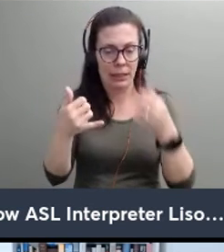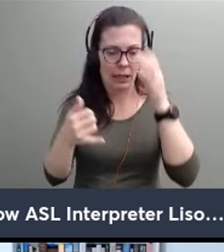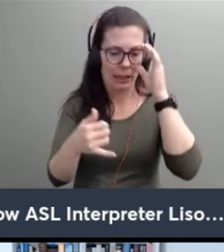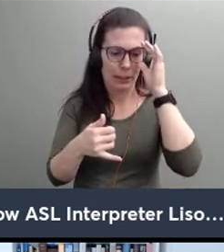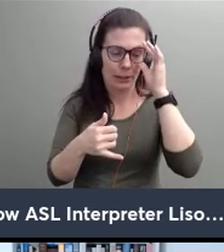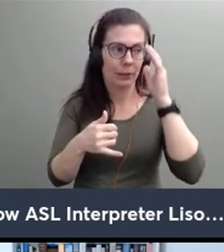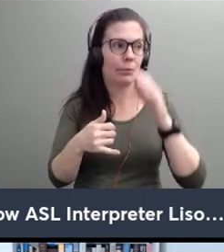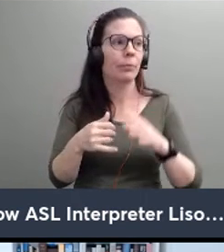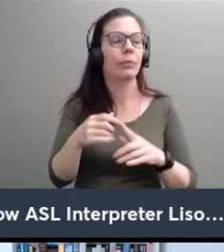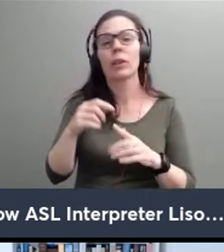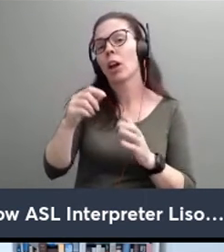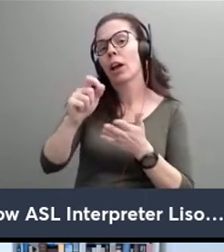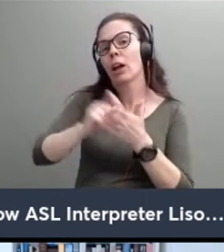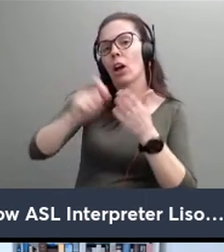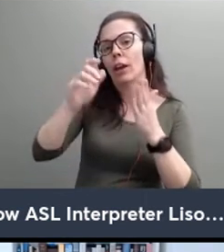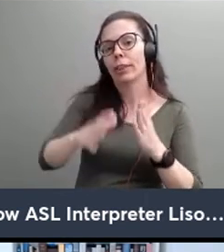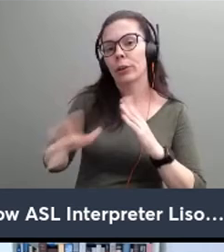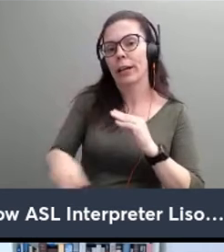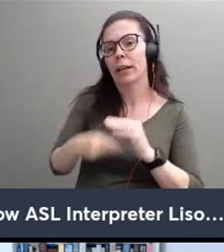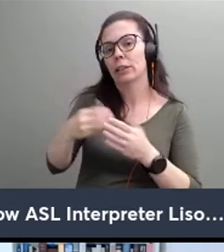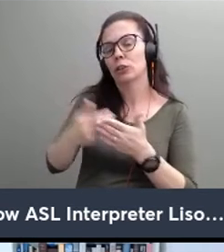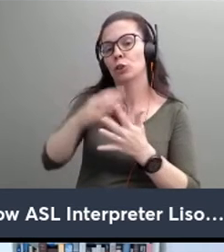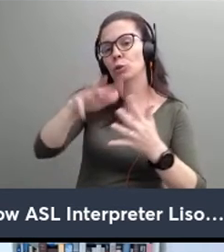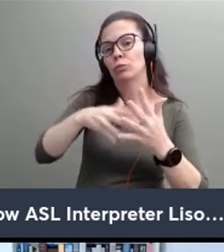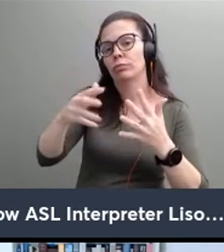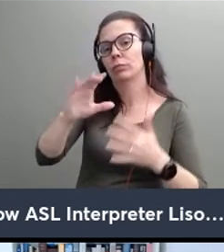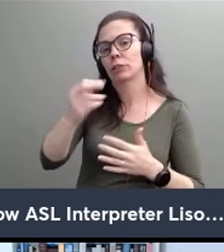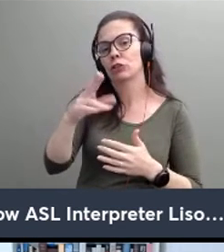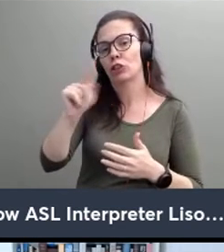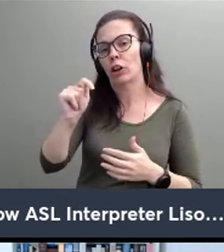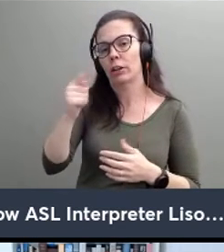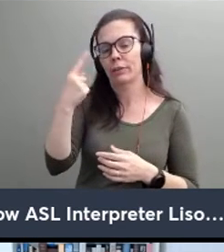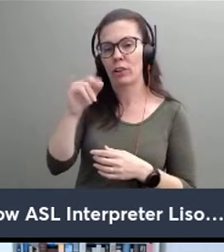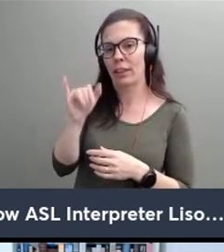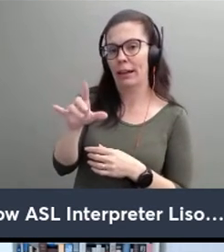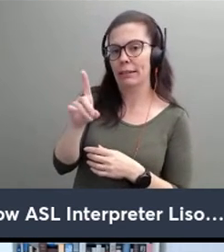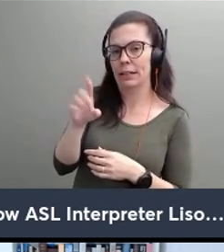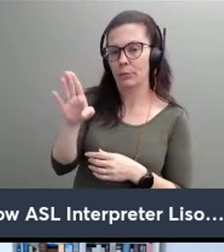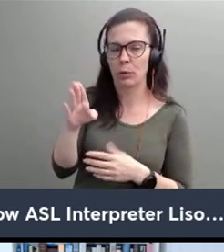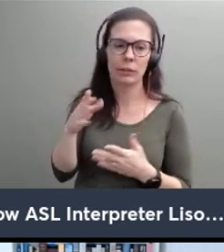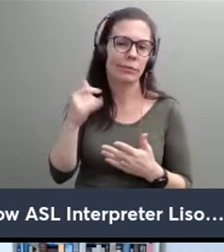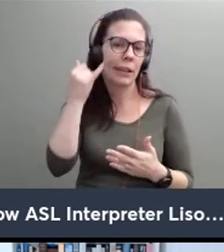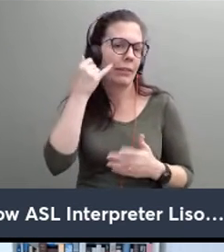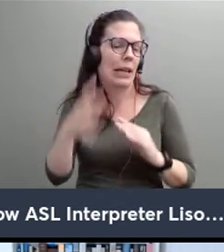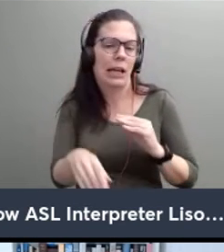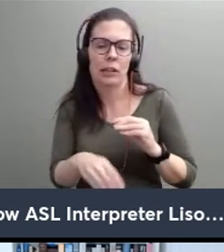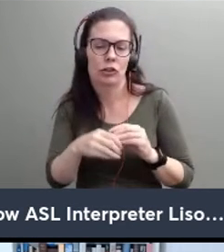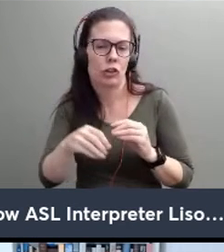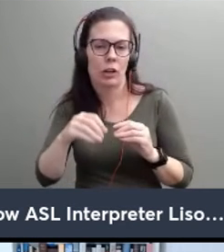the author adds a new chart to this dashboard. Like, an extra chart or an extra sheet.